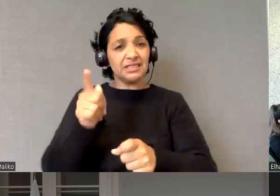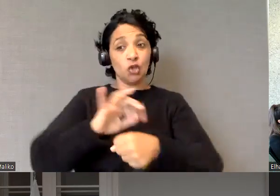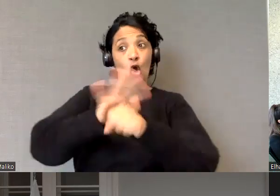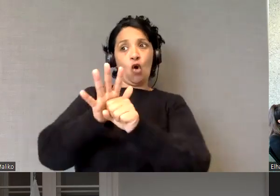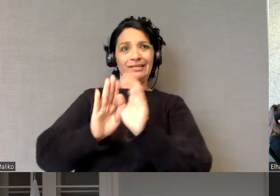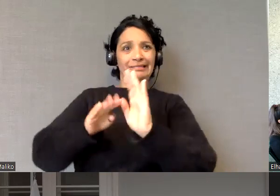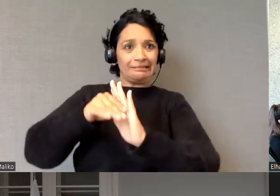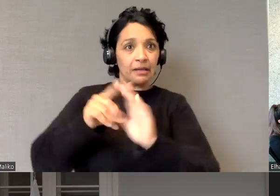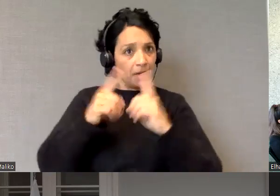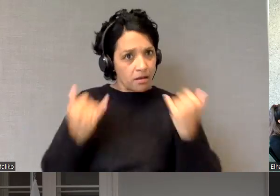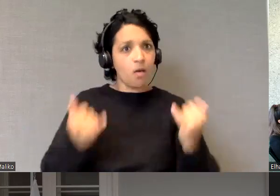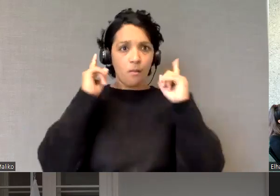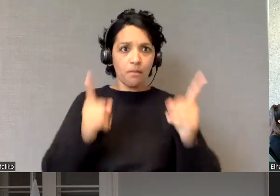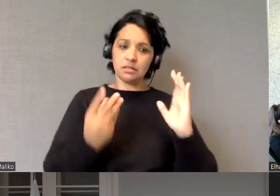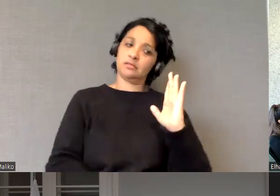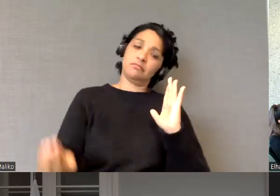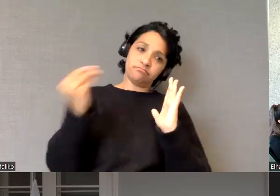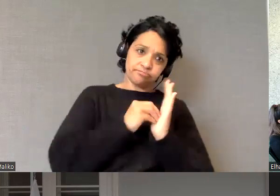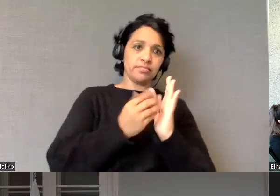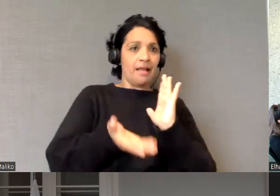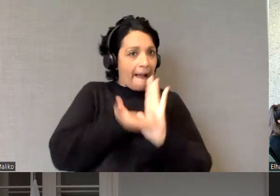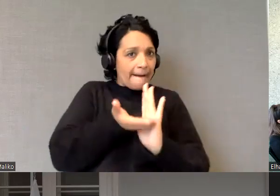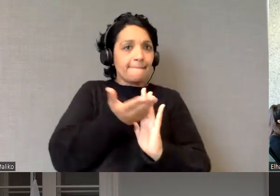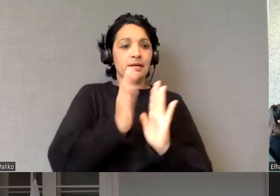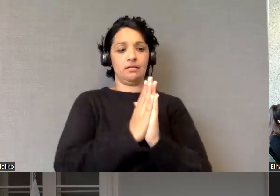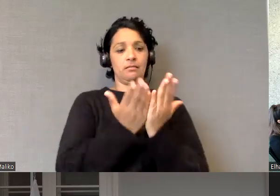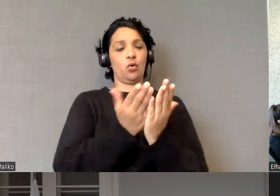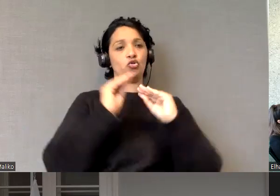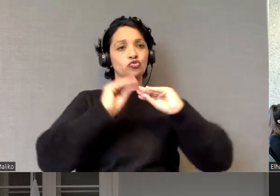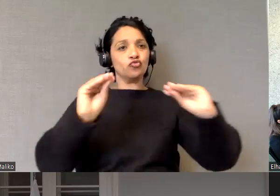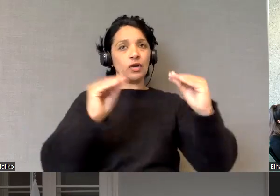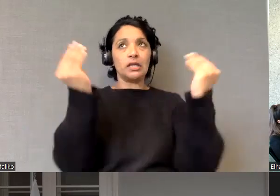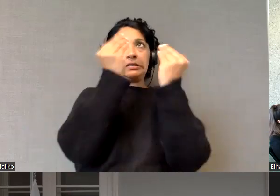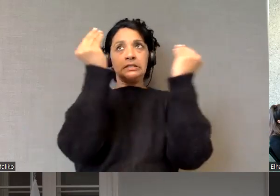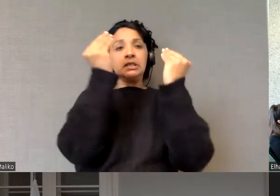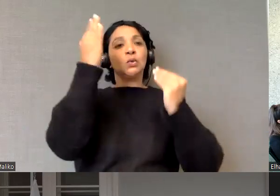come into these manuals and operating procedures need to explicitly consider persons with disabilities